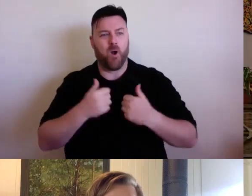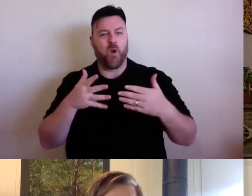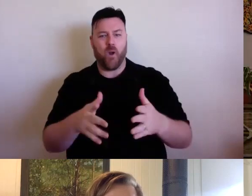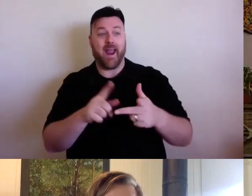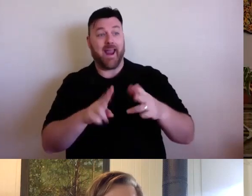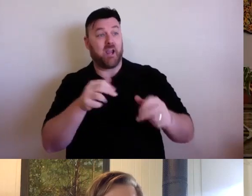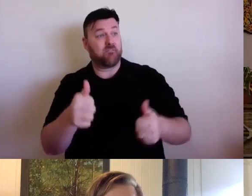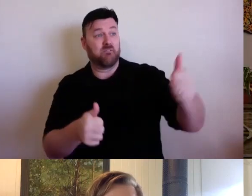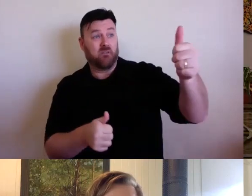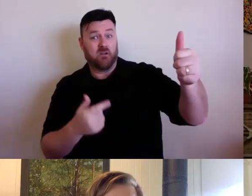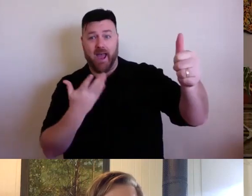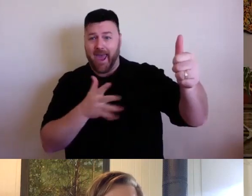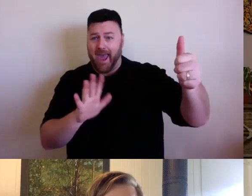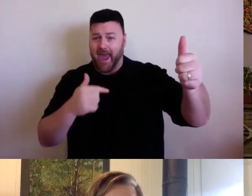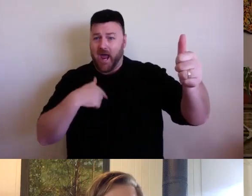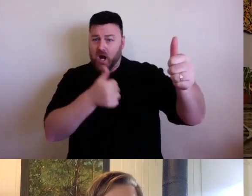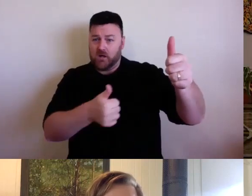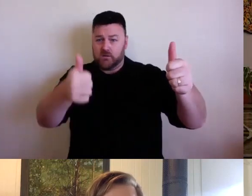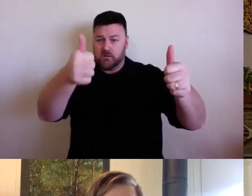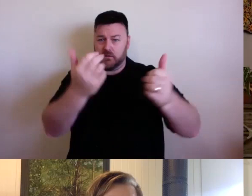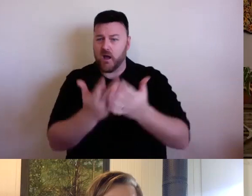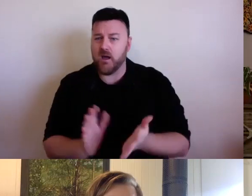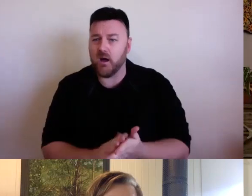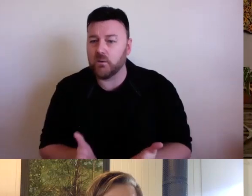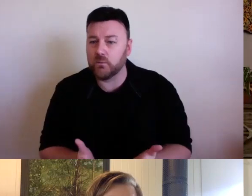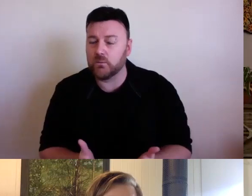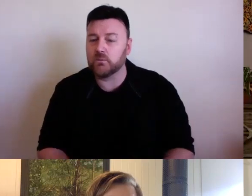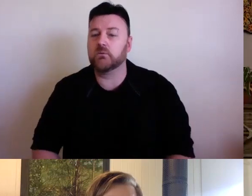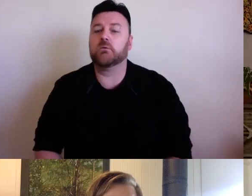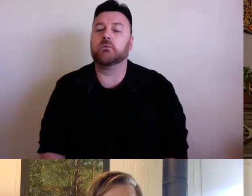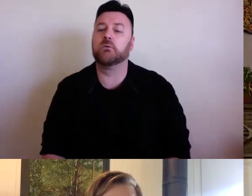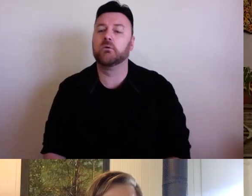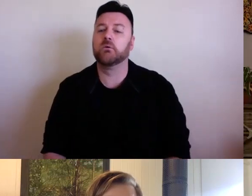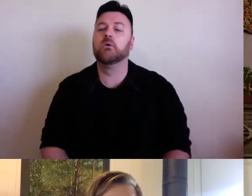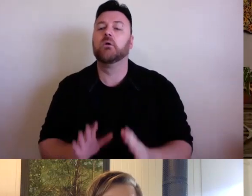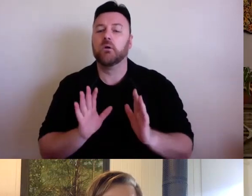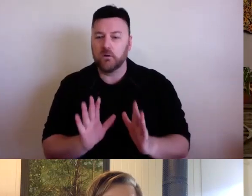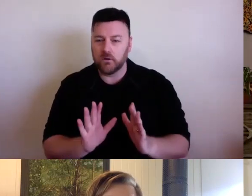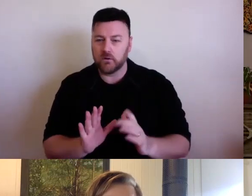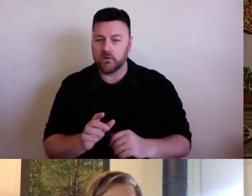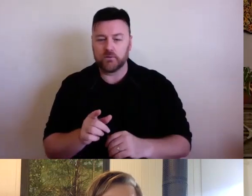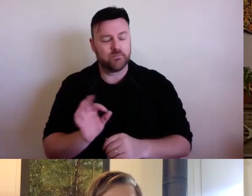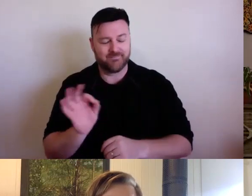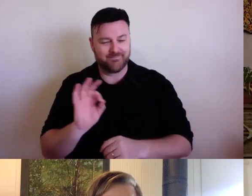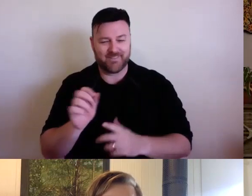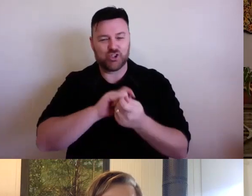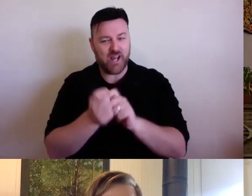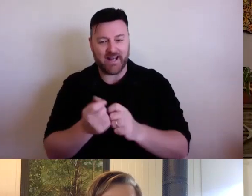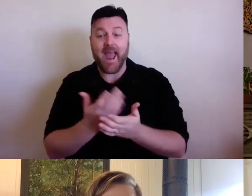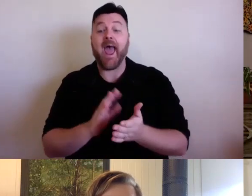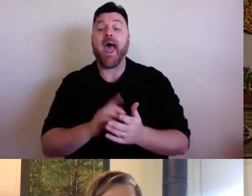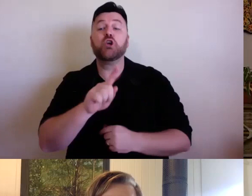I will flip that. How do I exercise leadership if you're